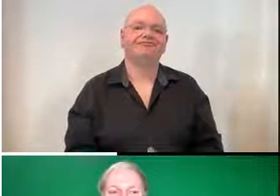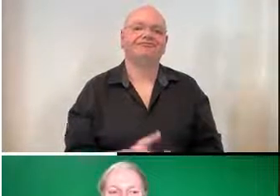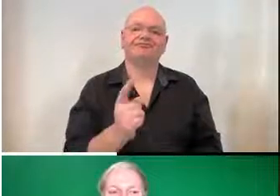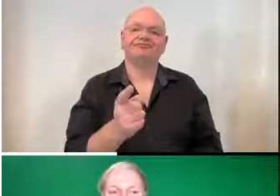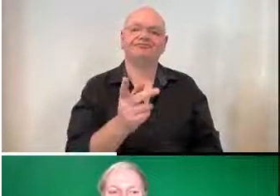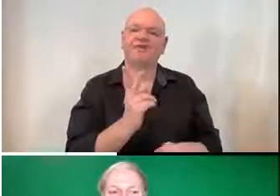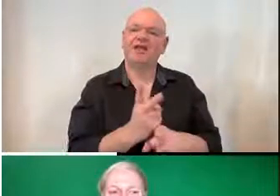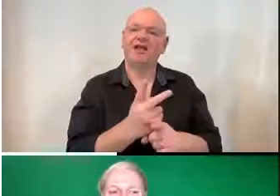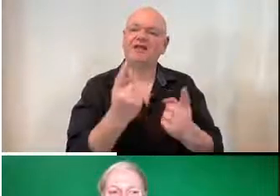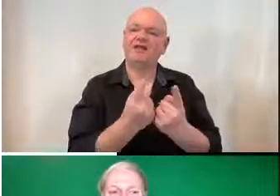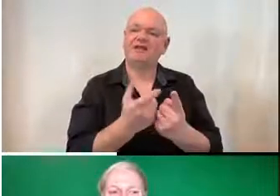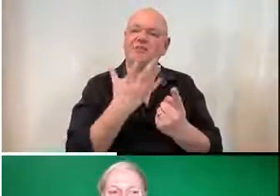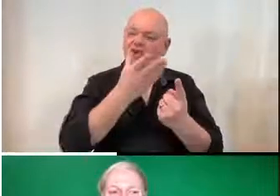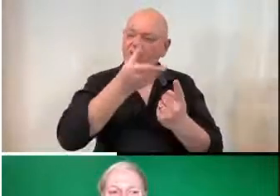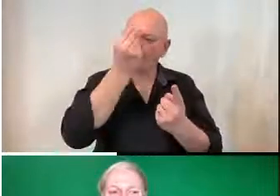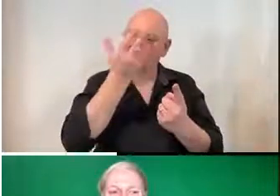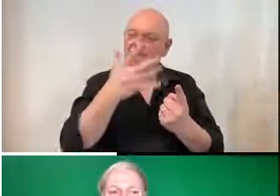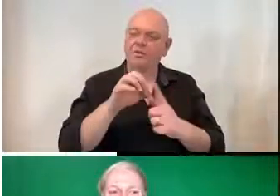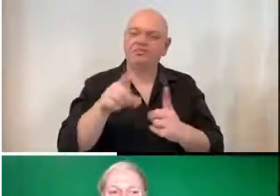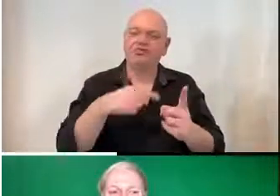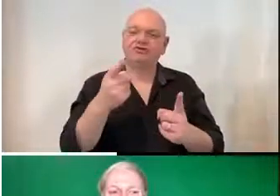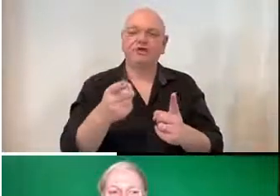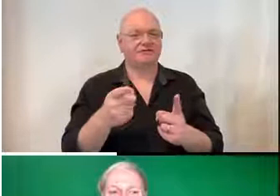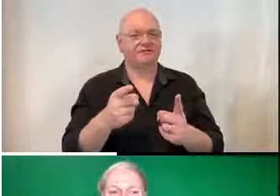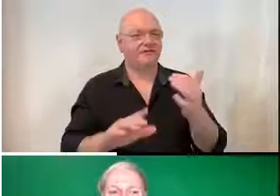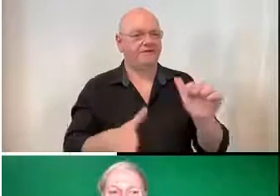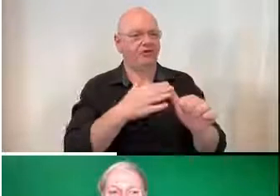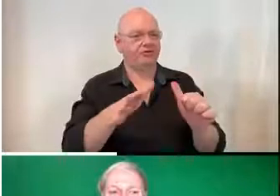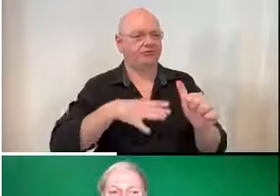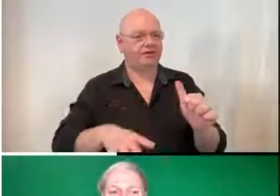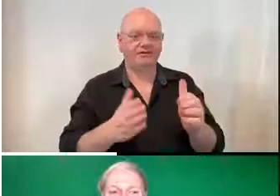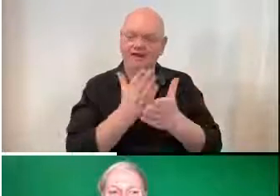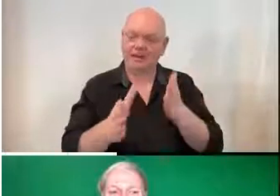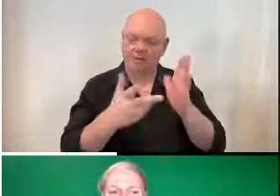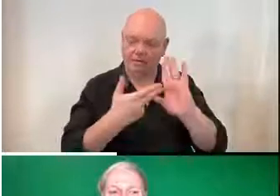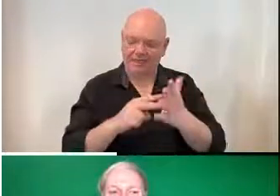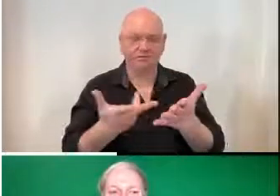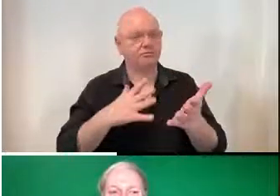on the report and it wouldn't be complete without saying that evidence, monitoring and evaluating the